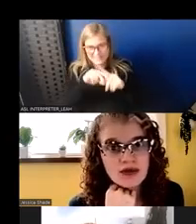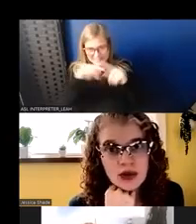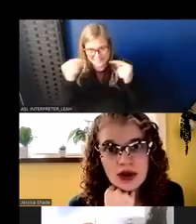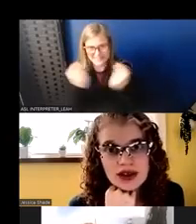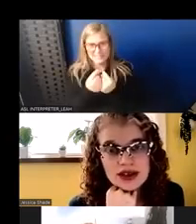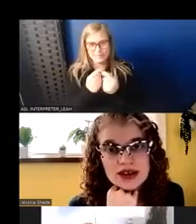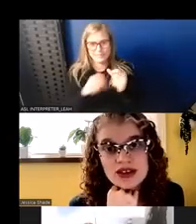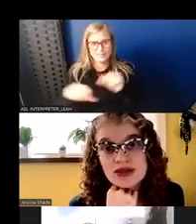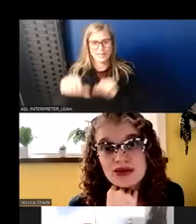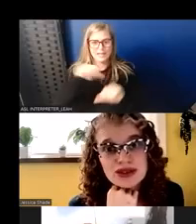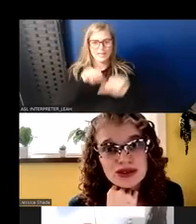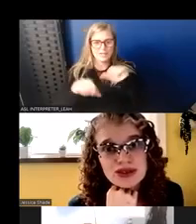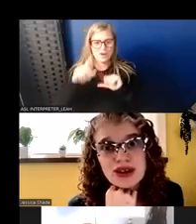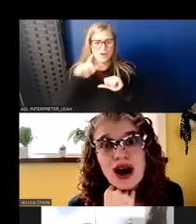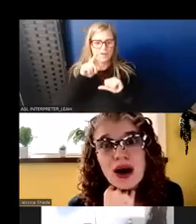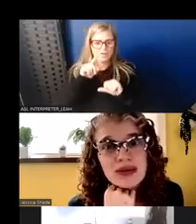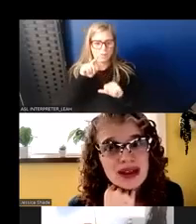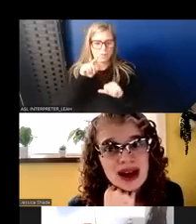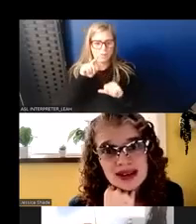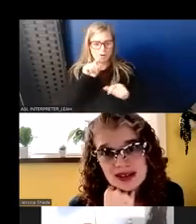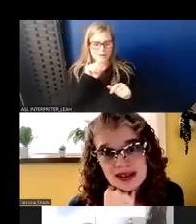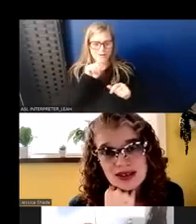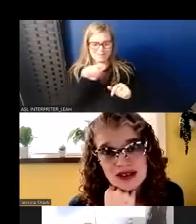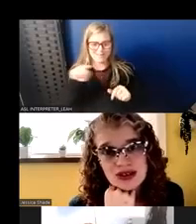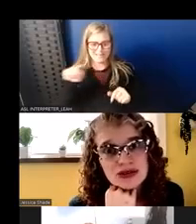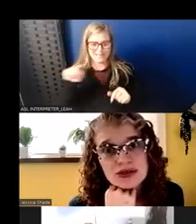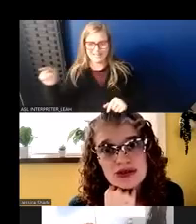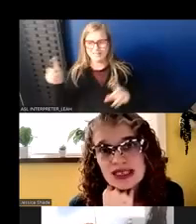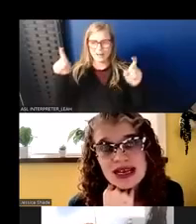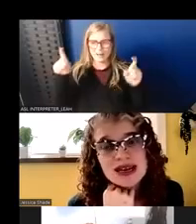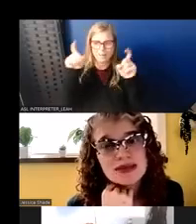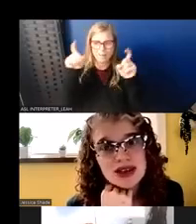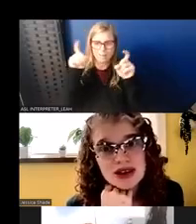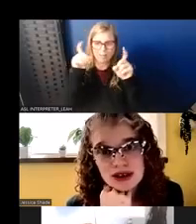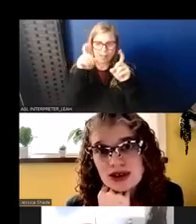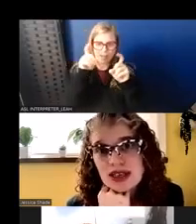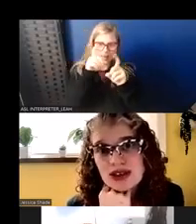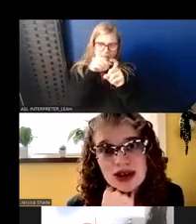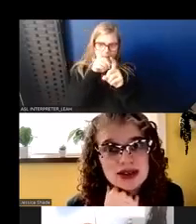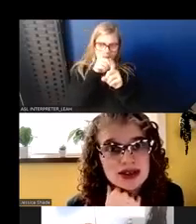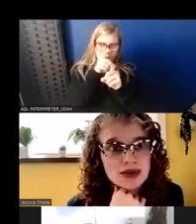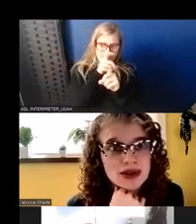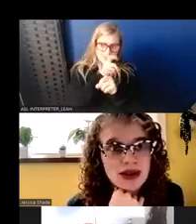For these complex teams that are using transdisciplinary